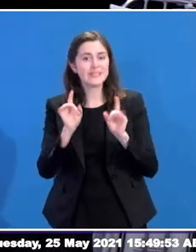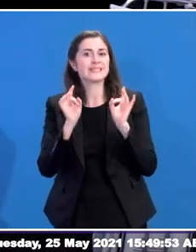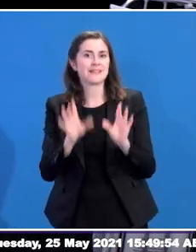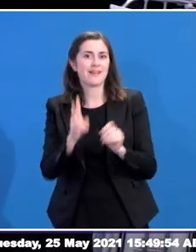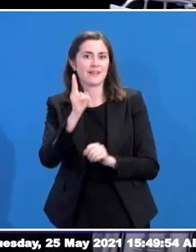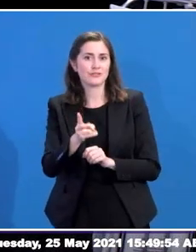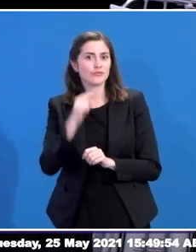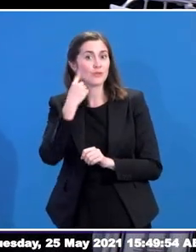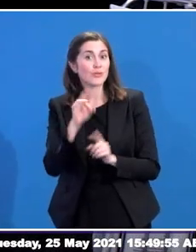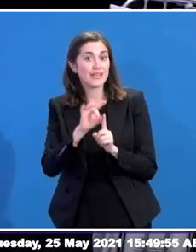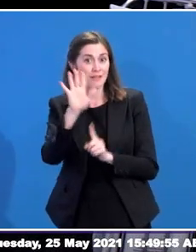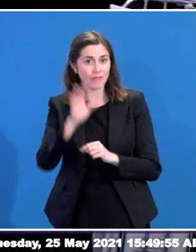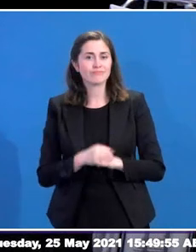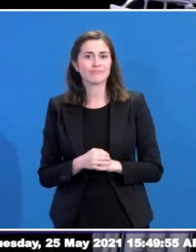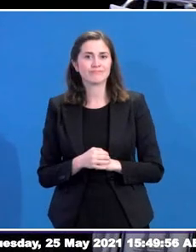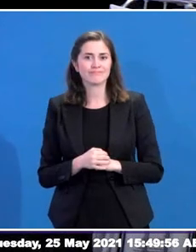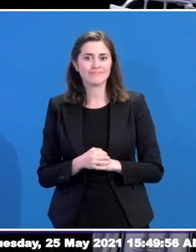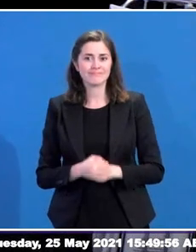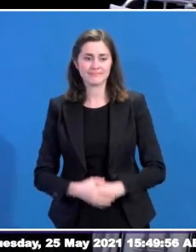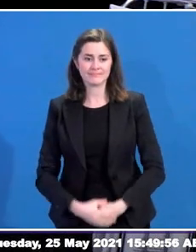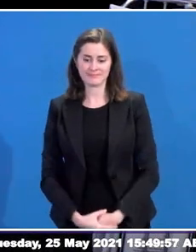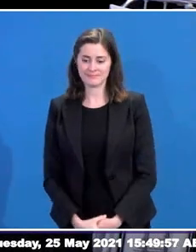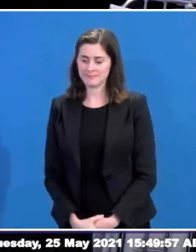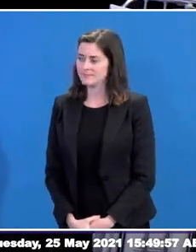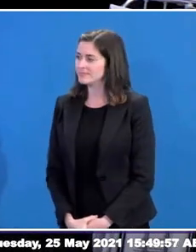The Royal Commission is adjourned.